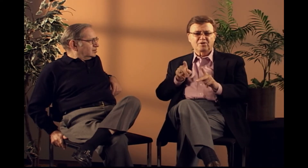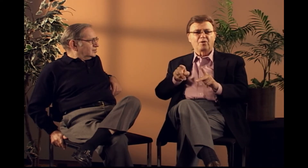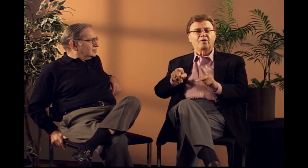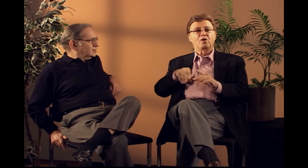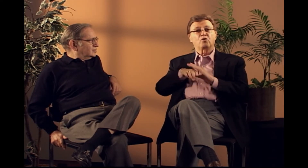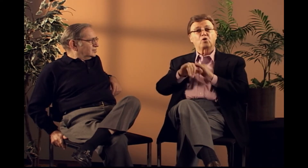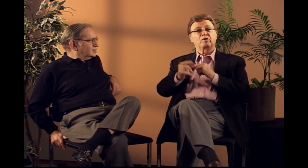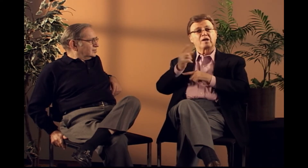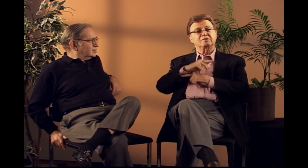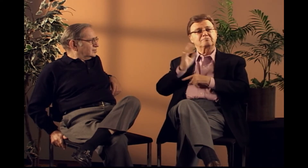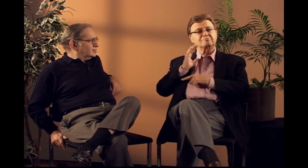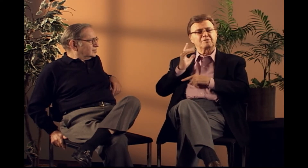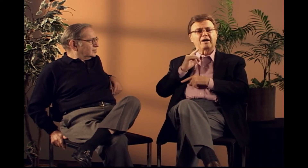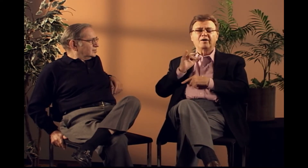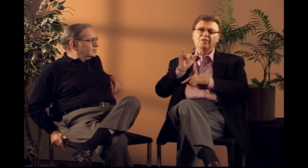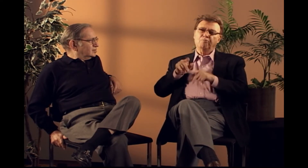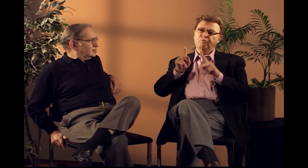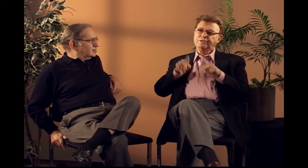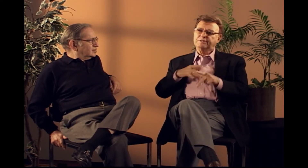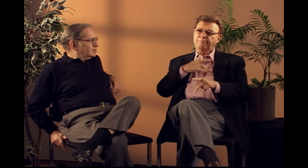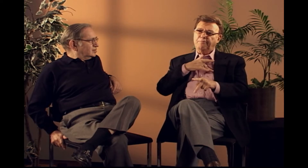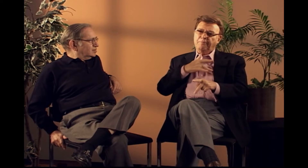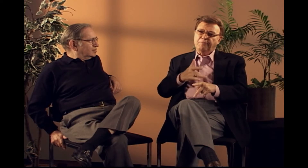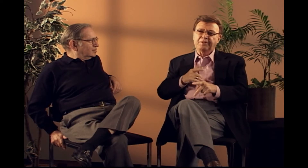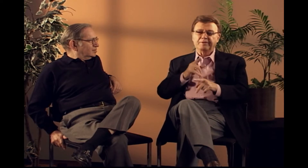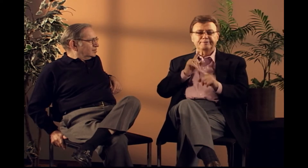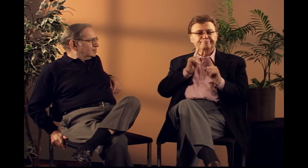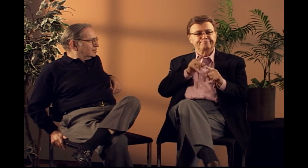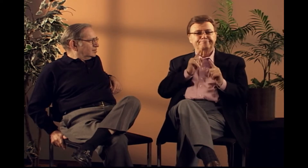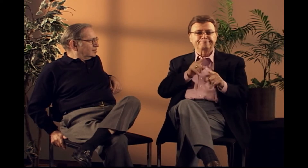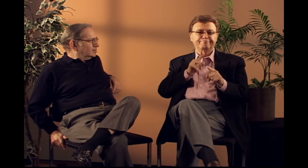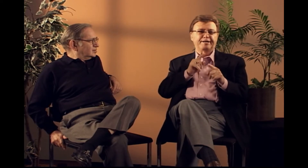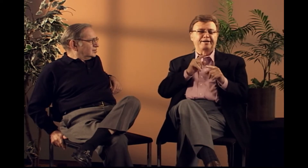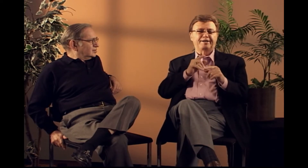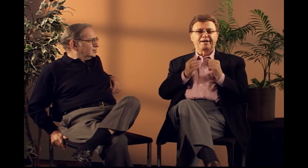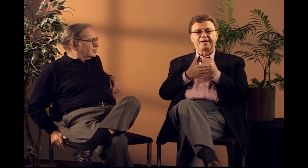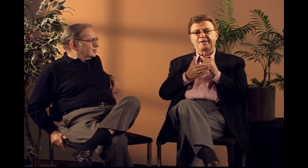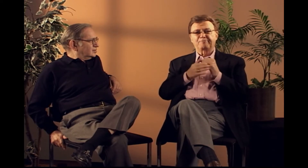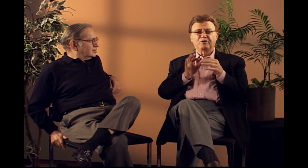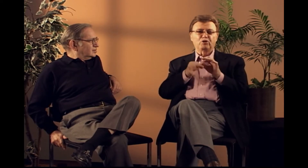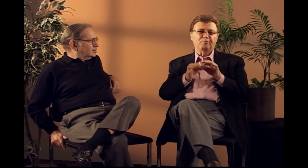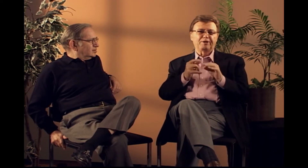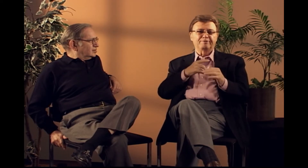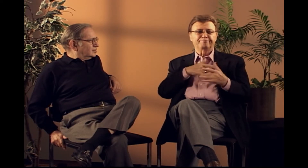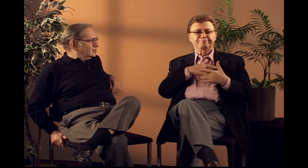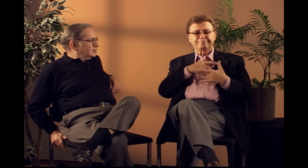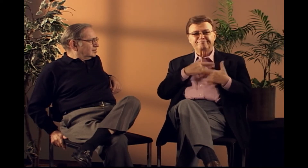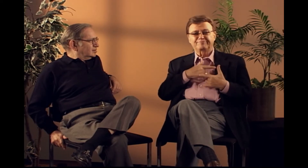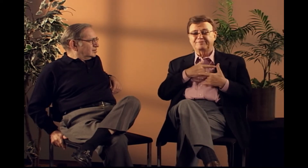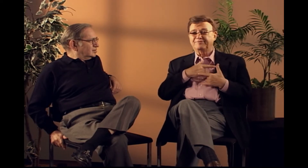had to be a hearing person. Usually, back in those days, this person typically was an individual who would go